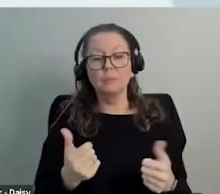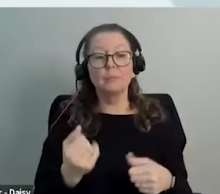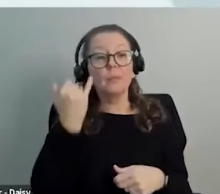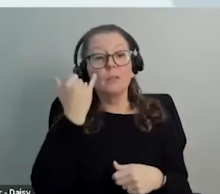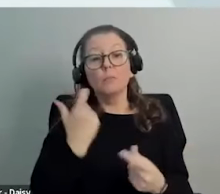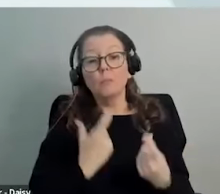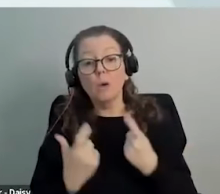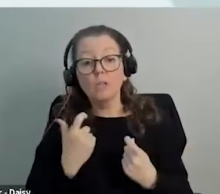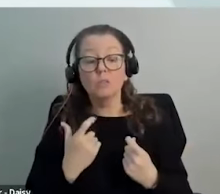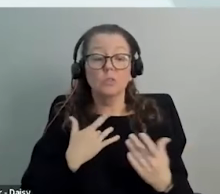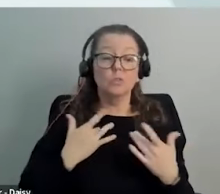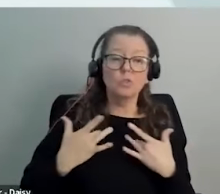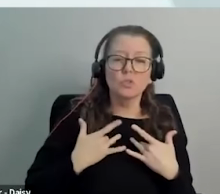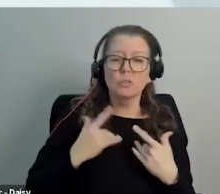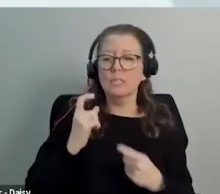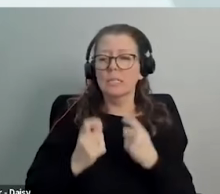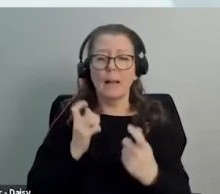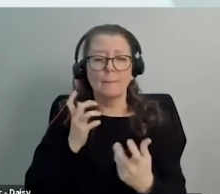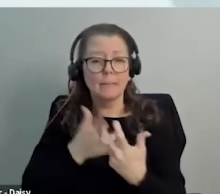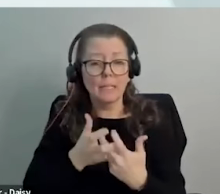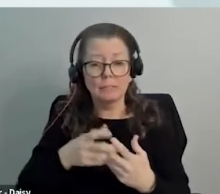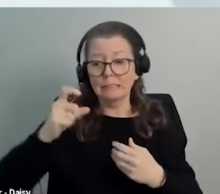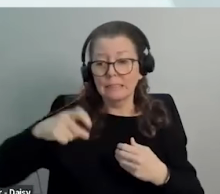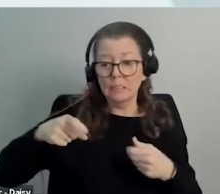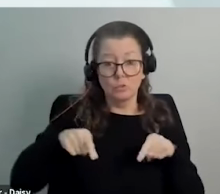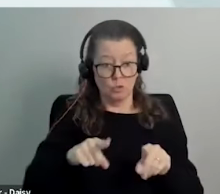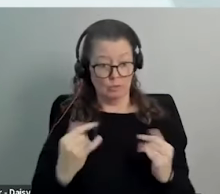concerns, accommodation needs, that you have during the session,